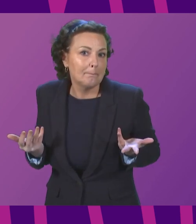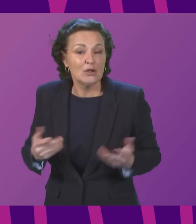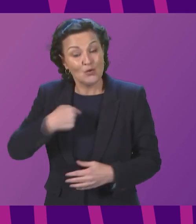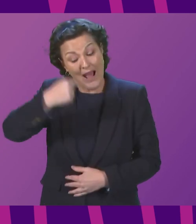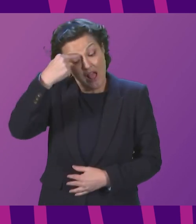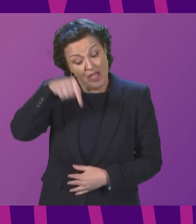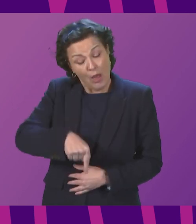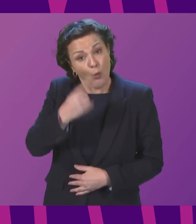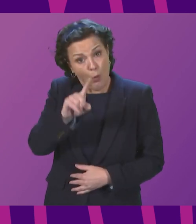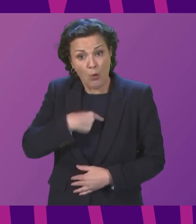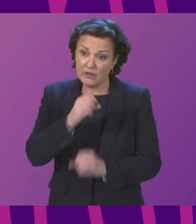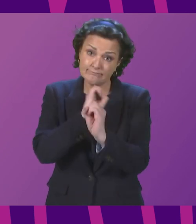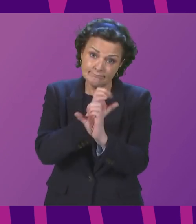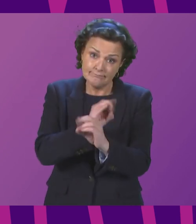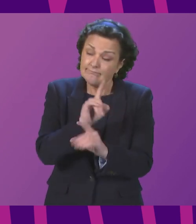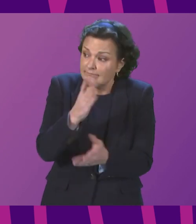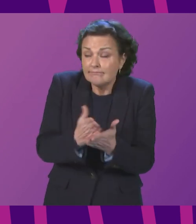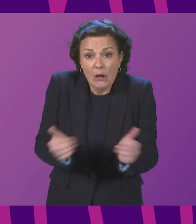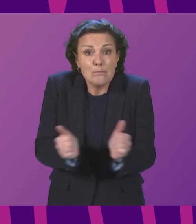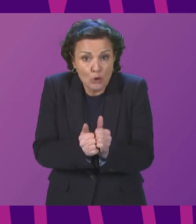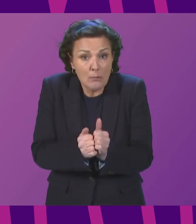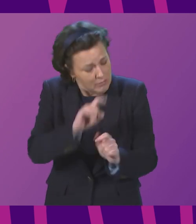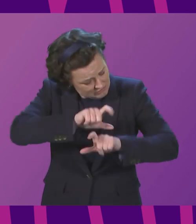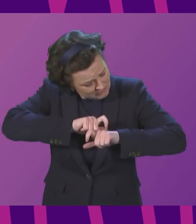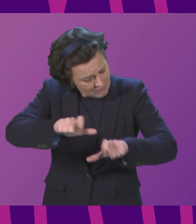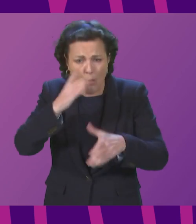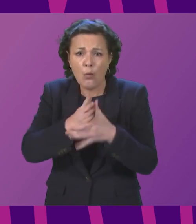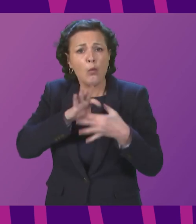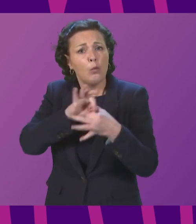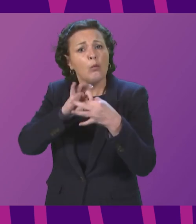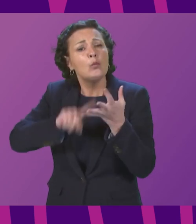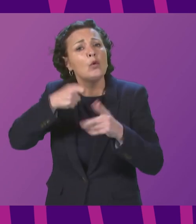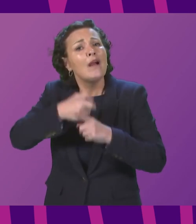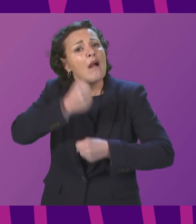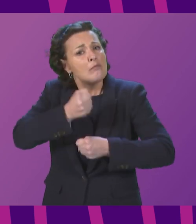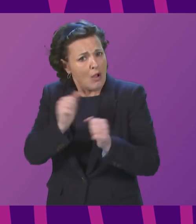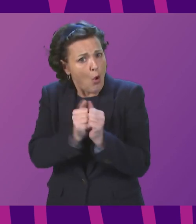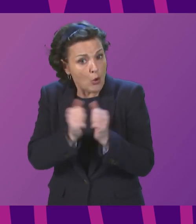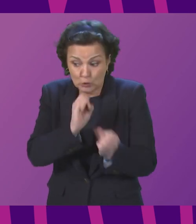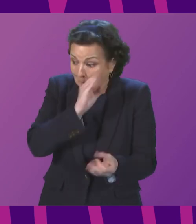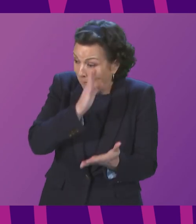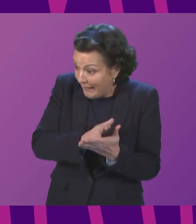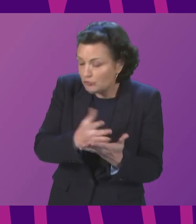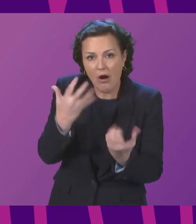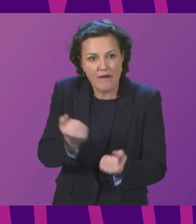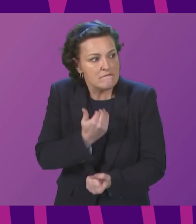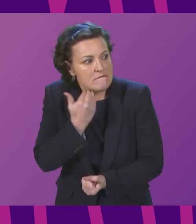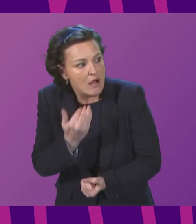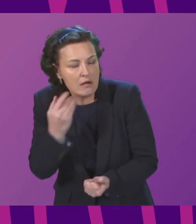We continue to work daily with UK Government colleagues to maximise testing capacity. However,